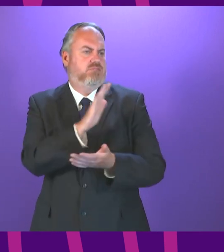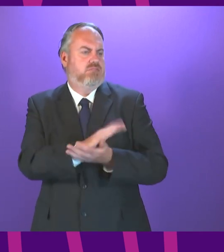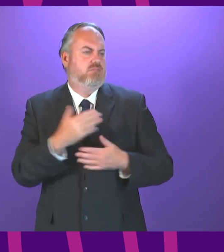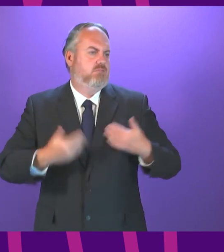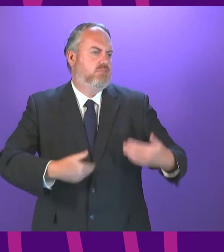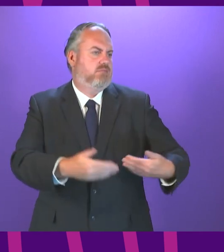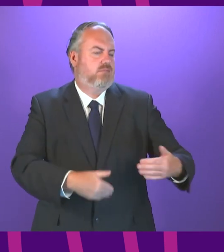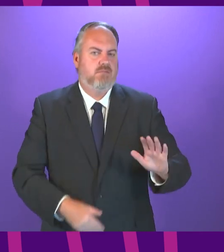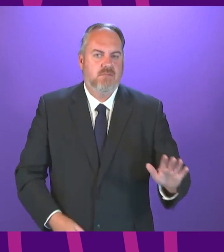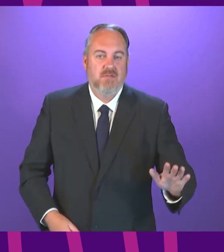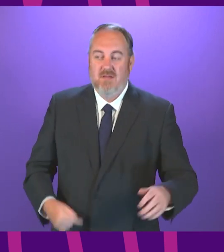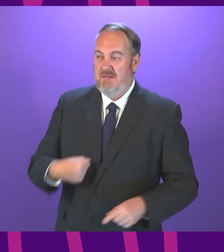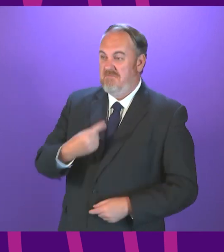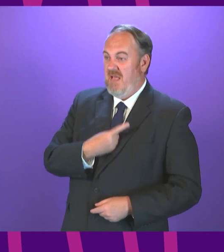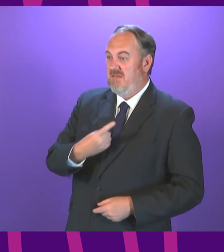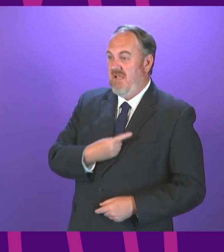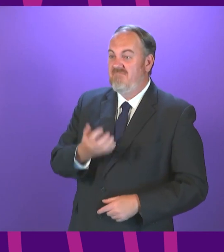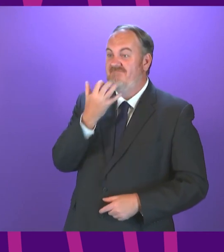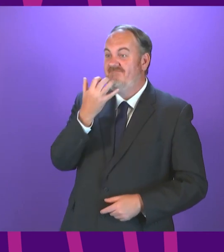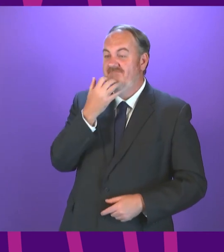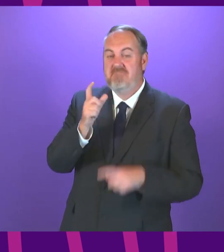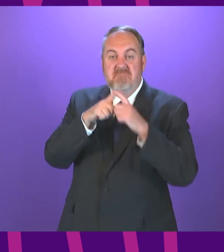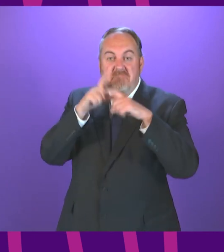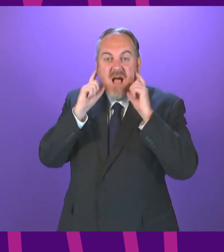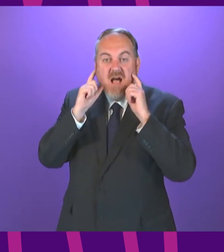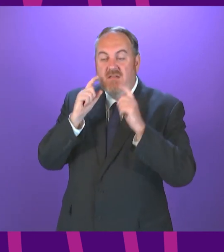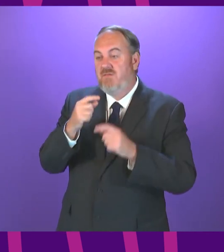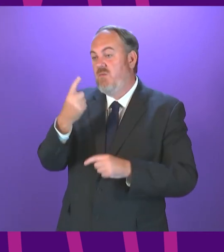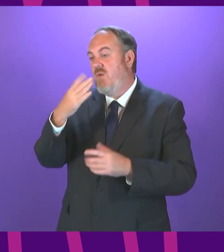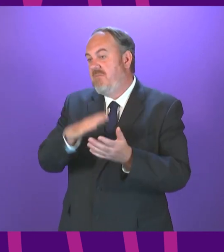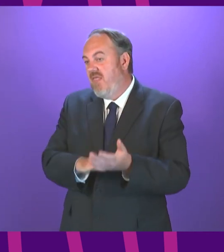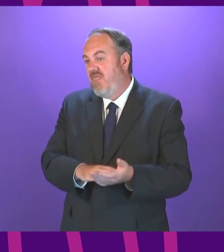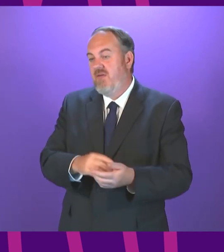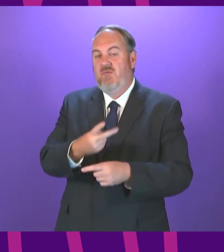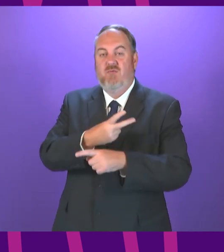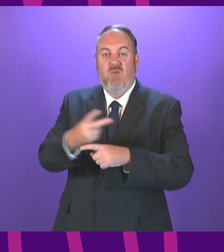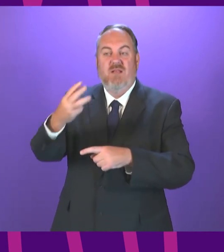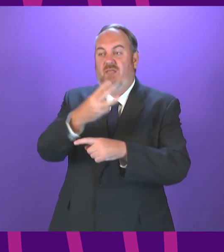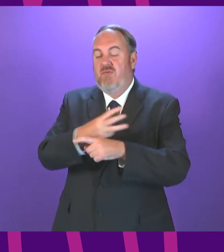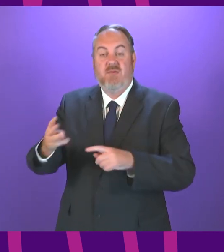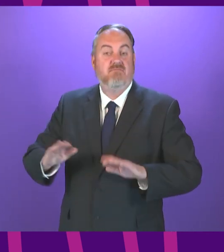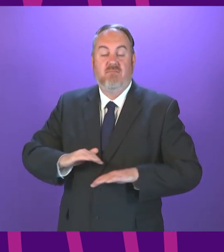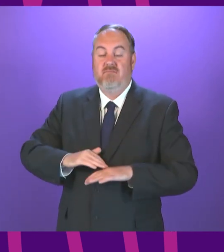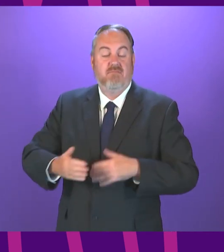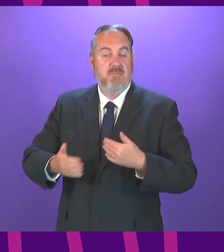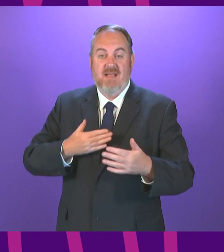If I have to wear a mask, distance myself from people and do other things for a bit longer to